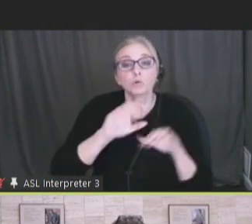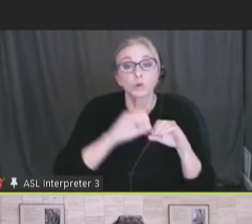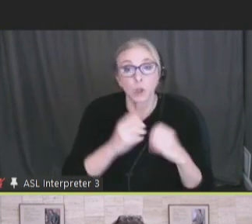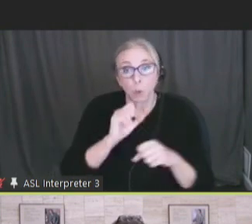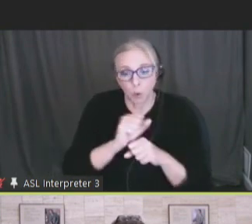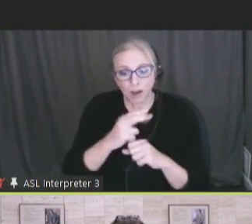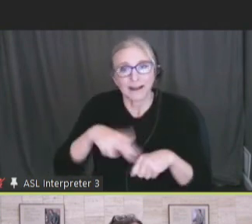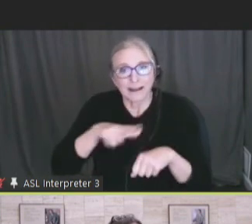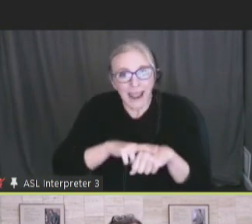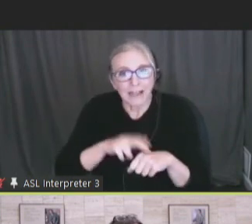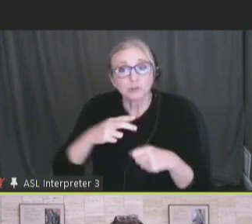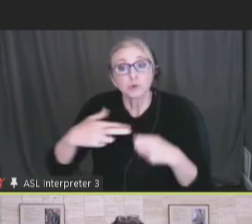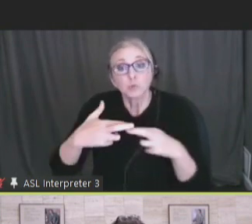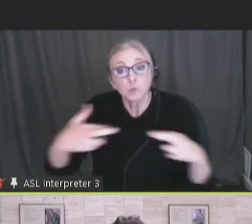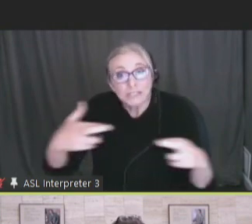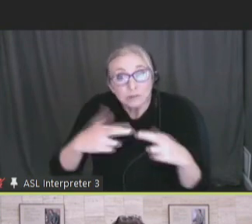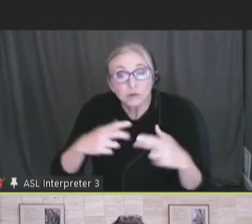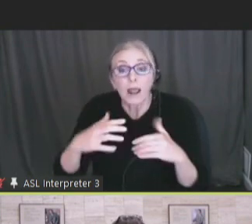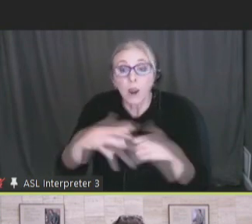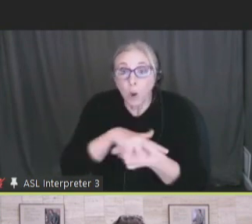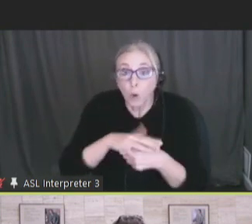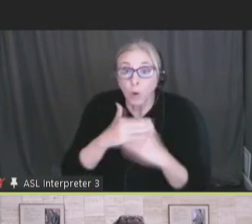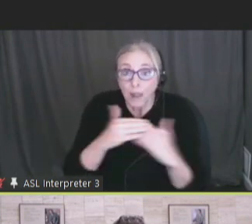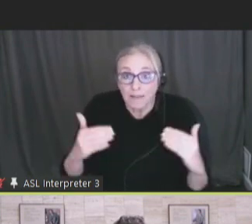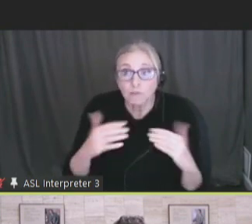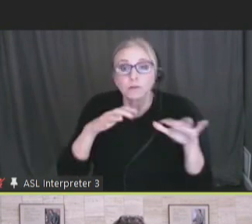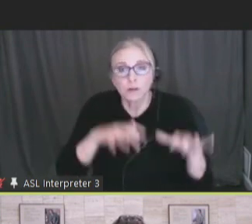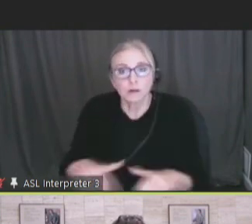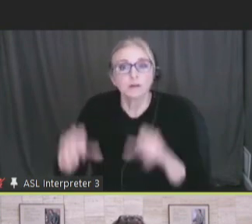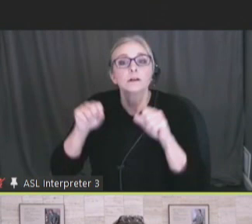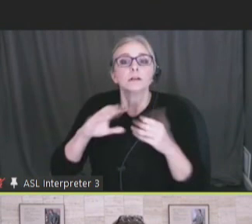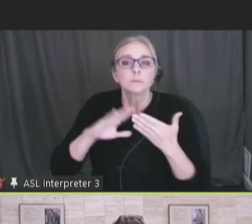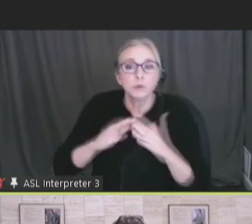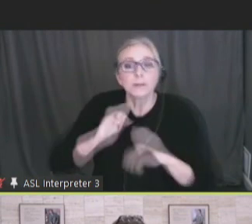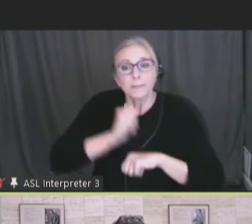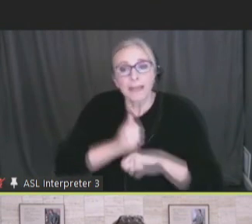regional, and local levels, undertaking community-based and community-led projects